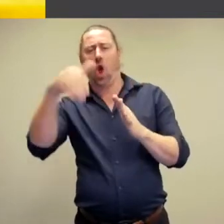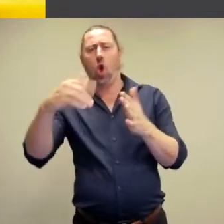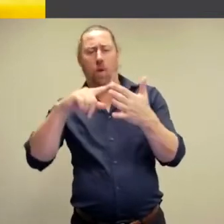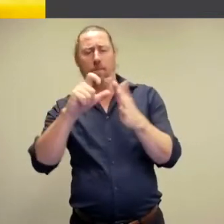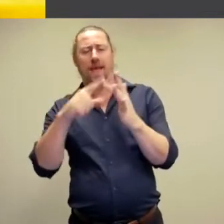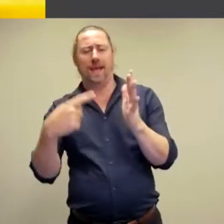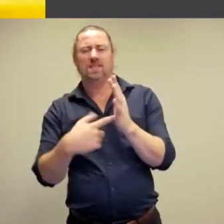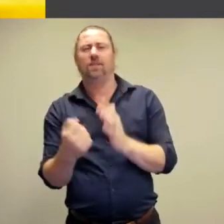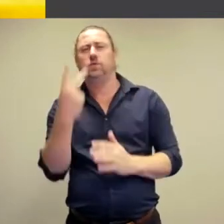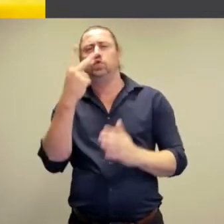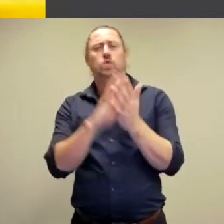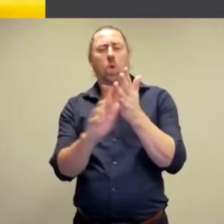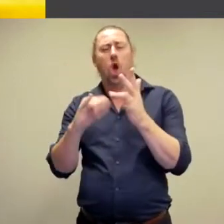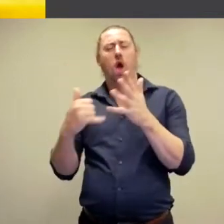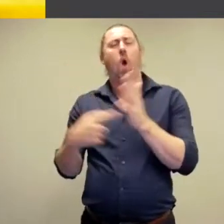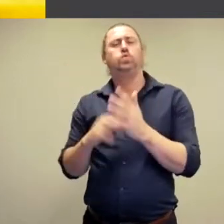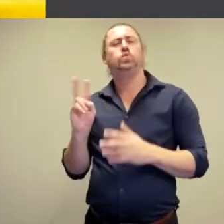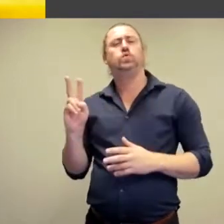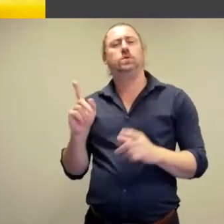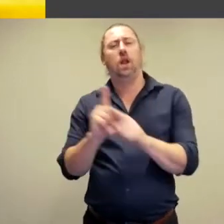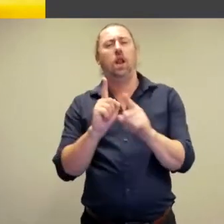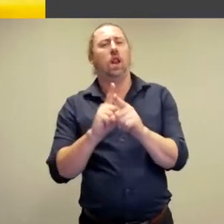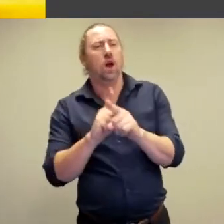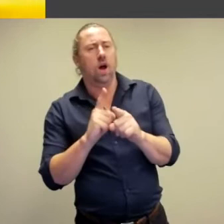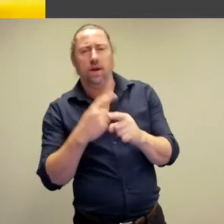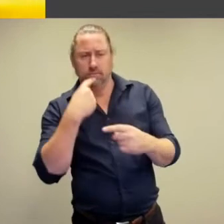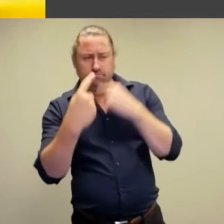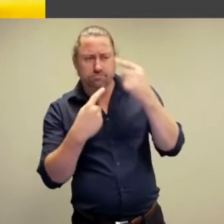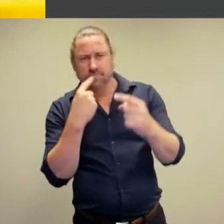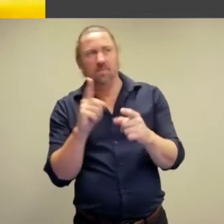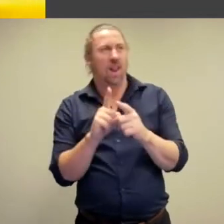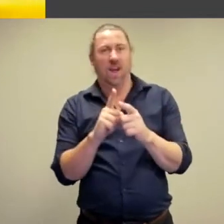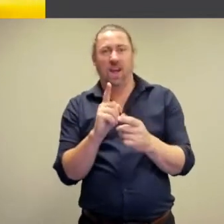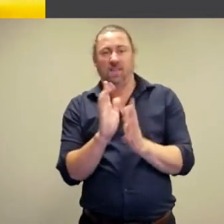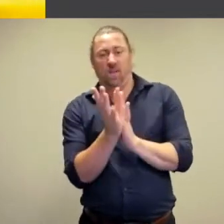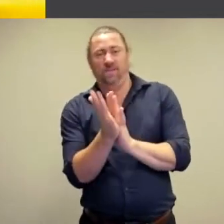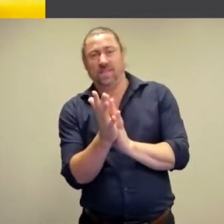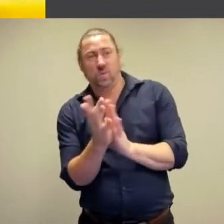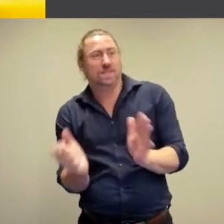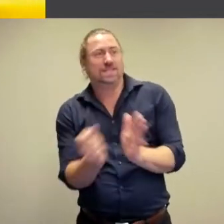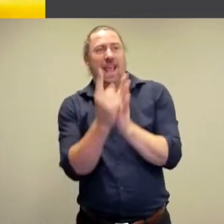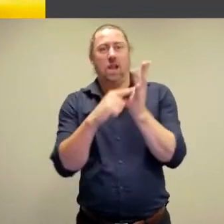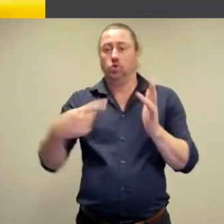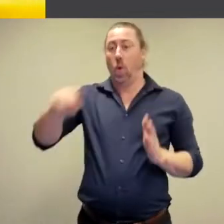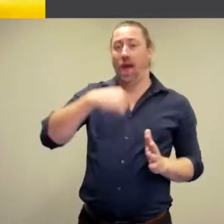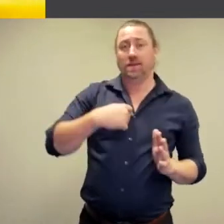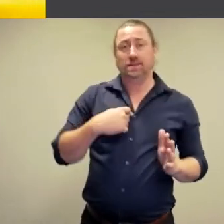kind of half explain, half sell to us